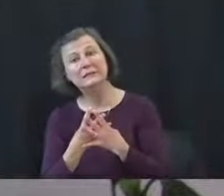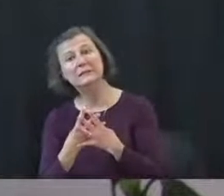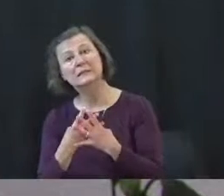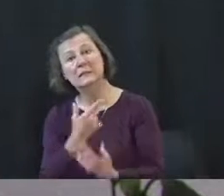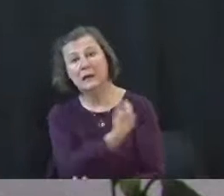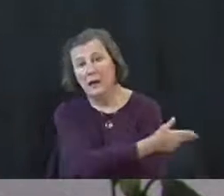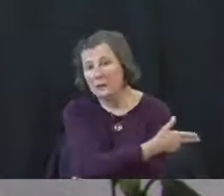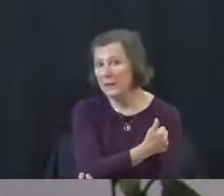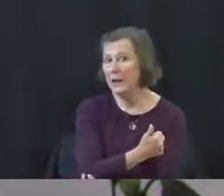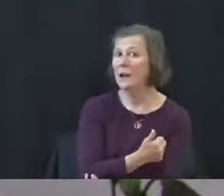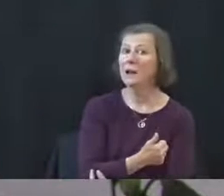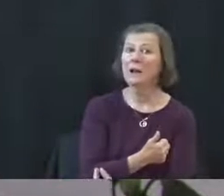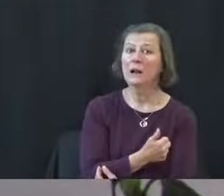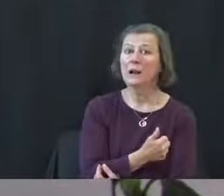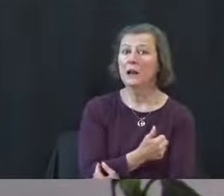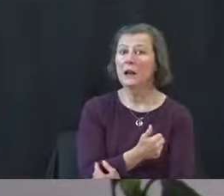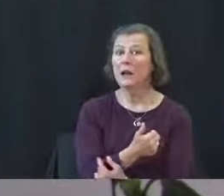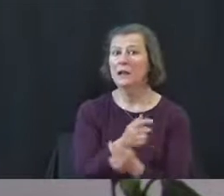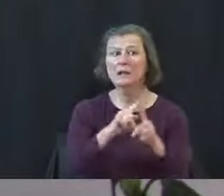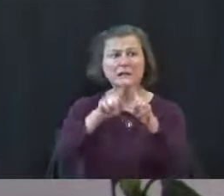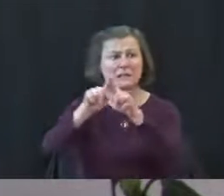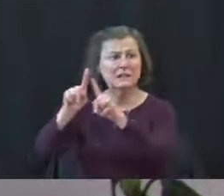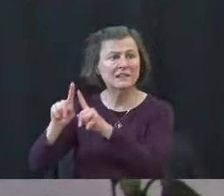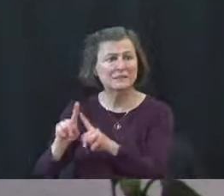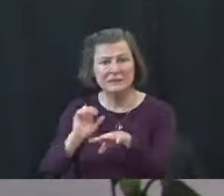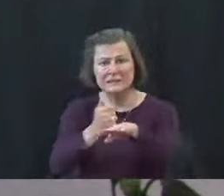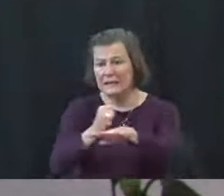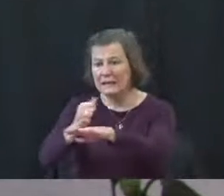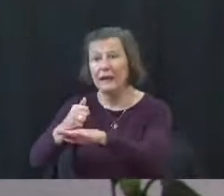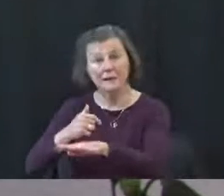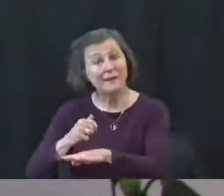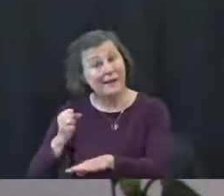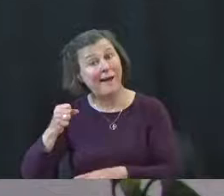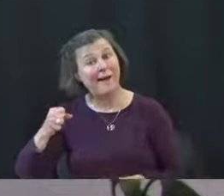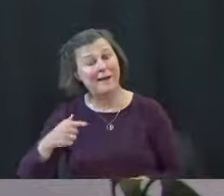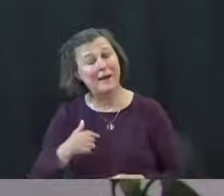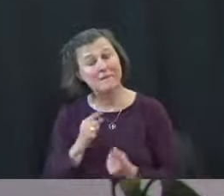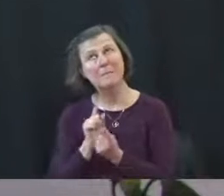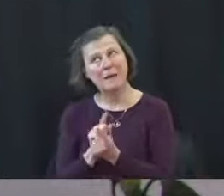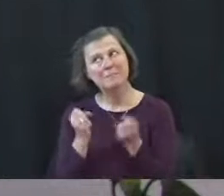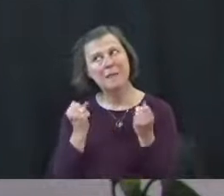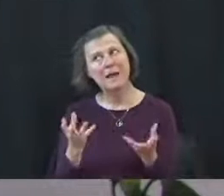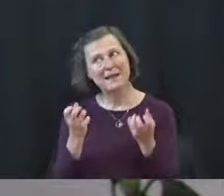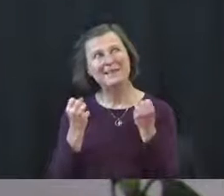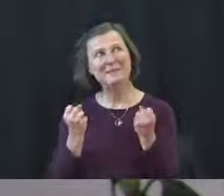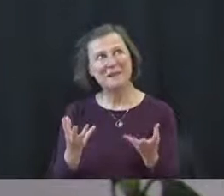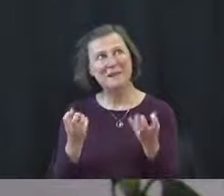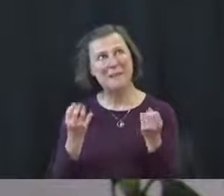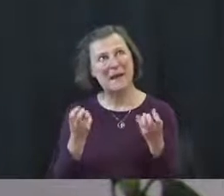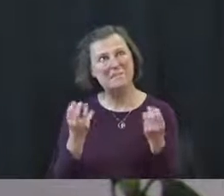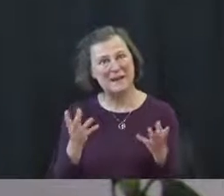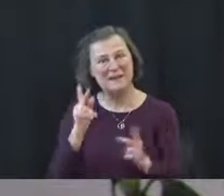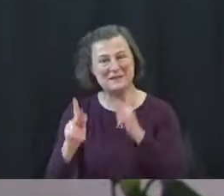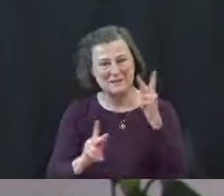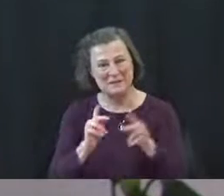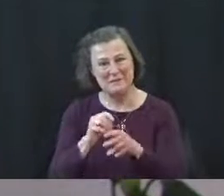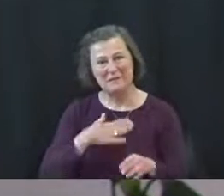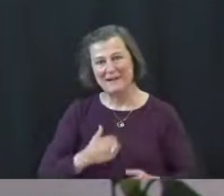hospitals, interfaith settings -- yes I have i’ve met many many many many people in my life.